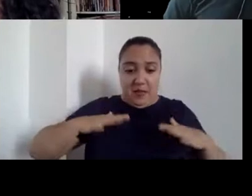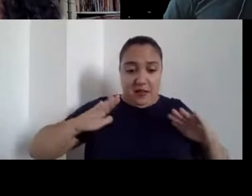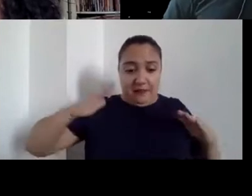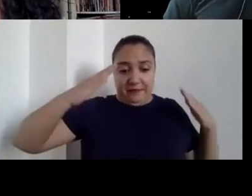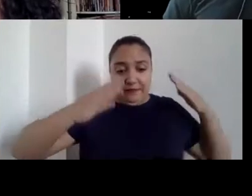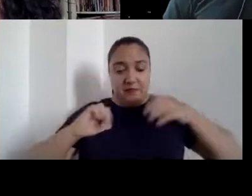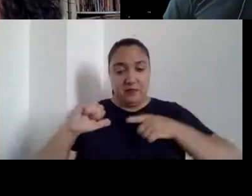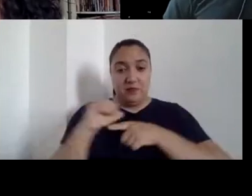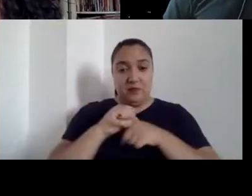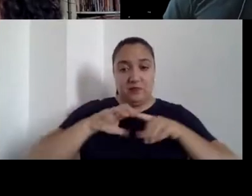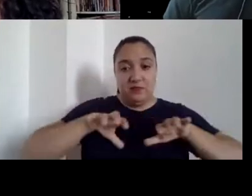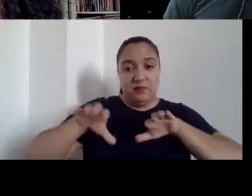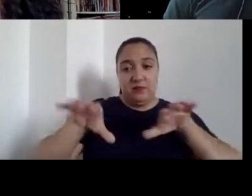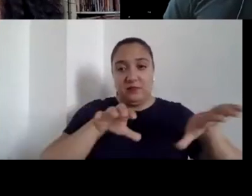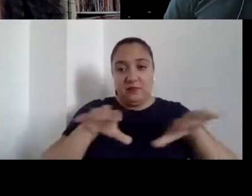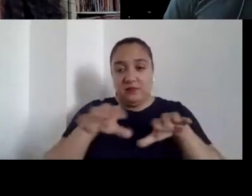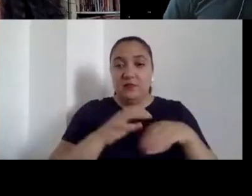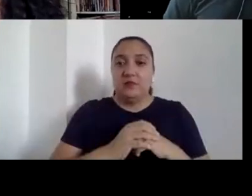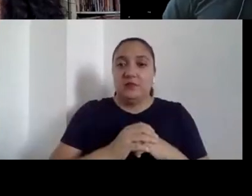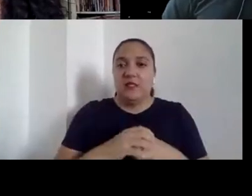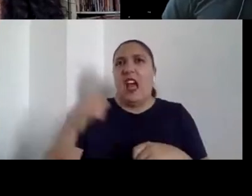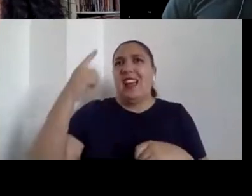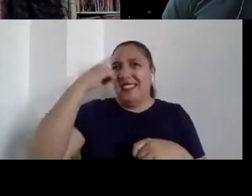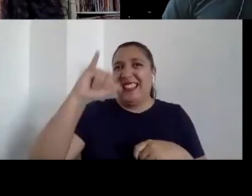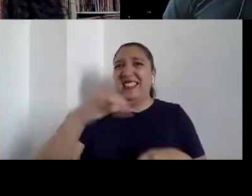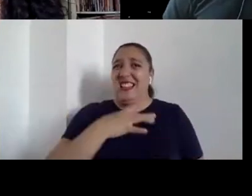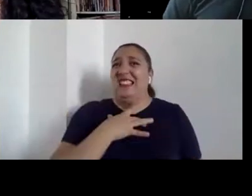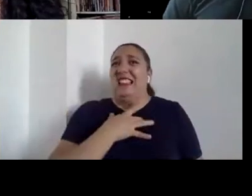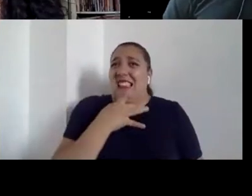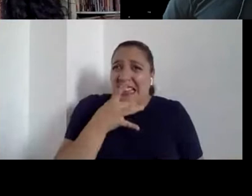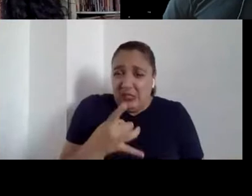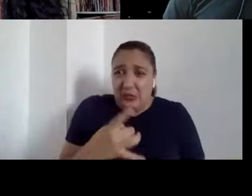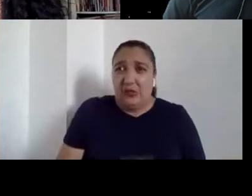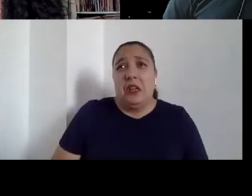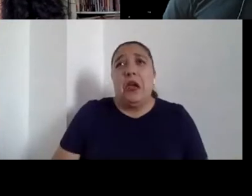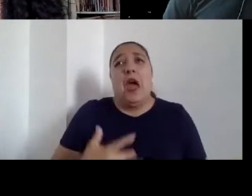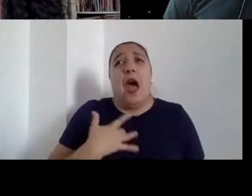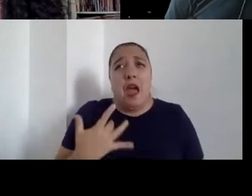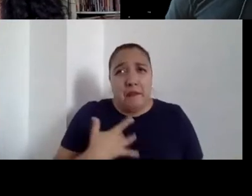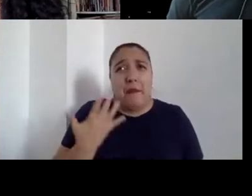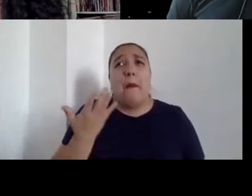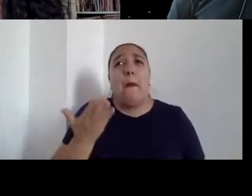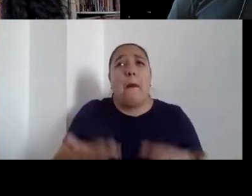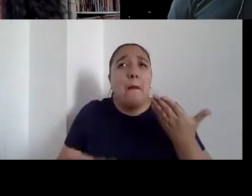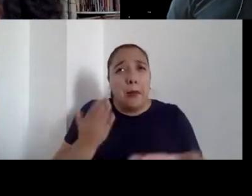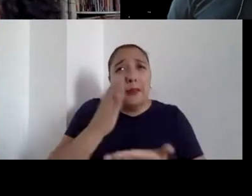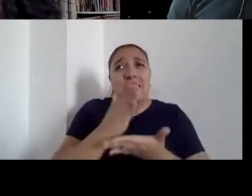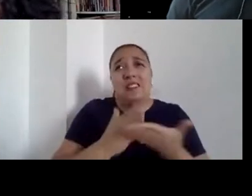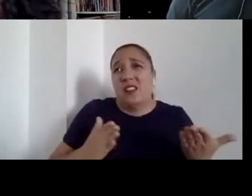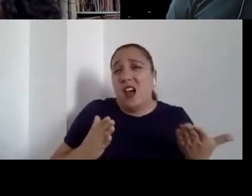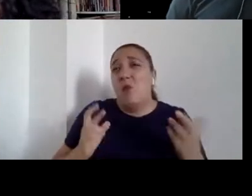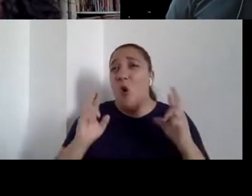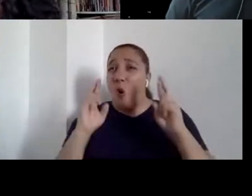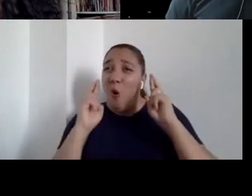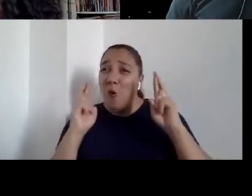and that might yield some really fantastic hopefully, fantastic results for us in the